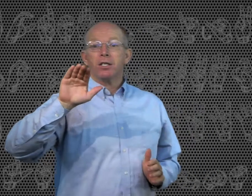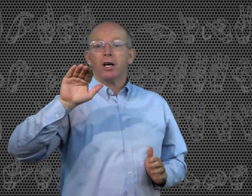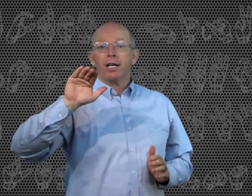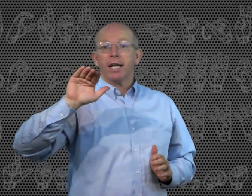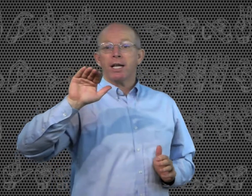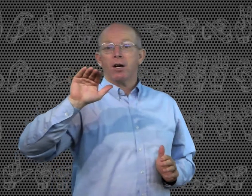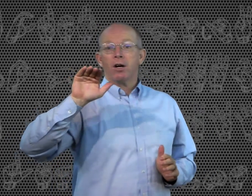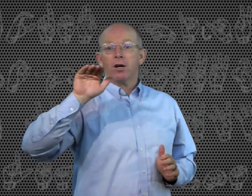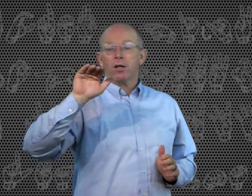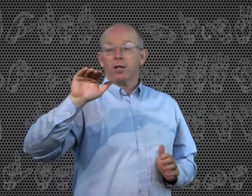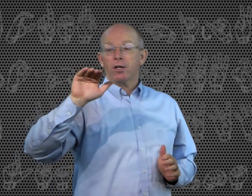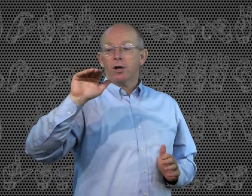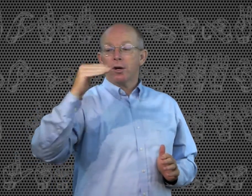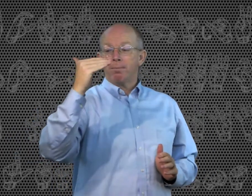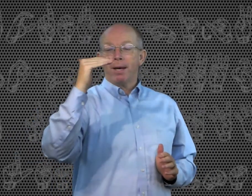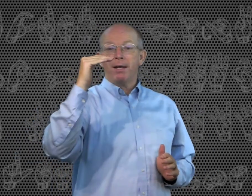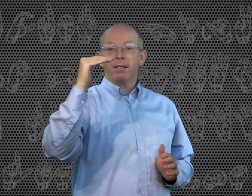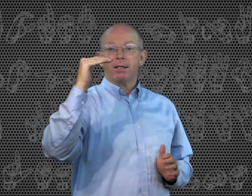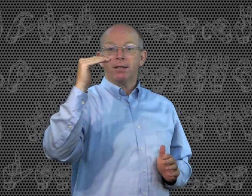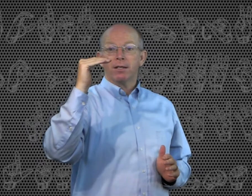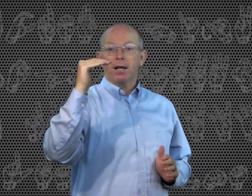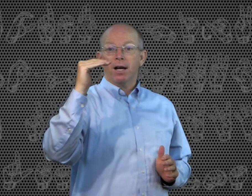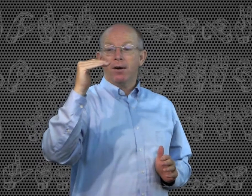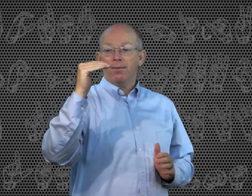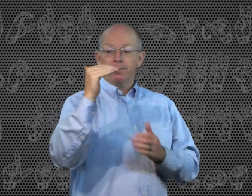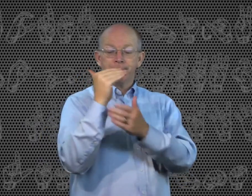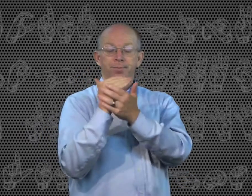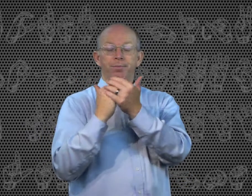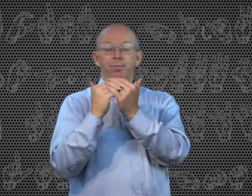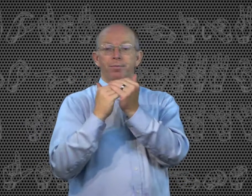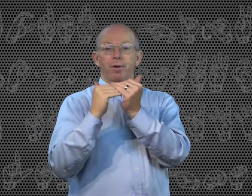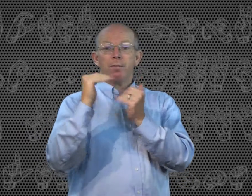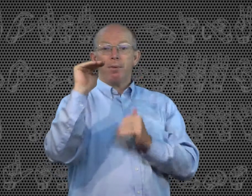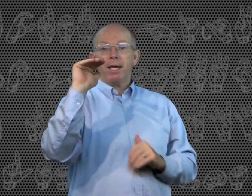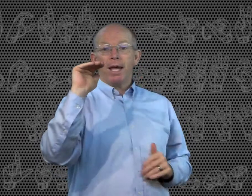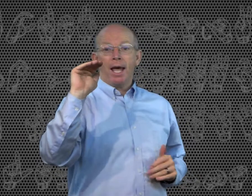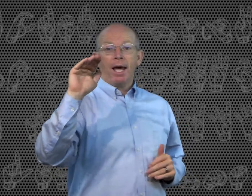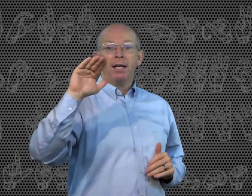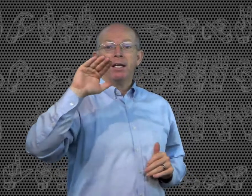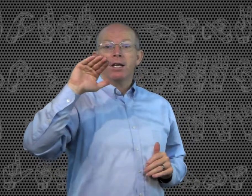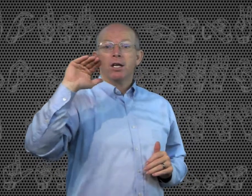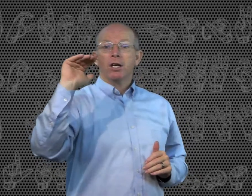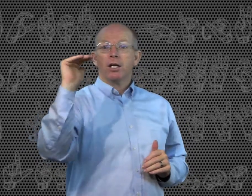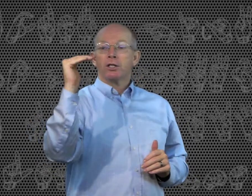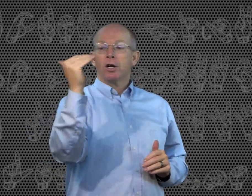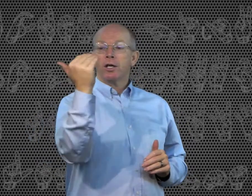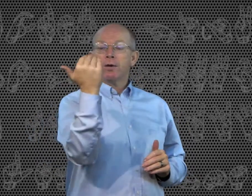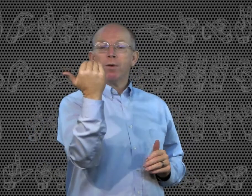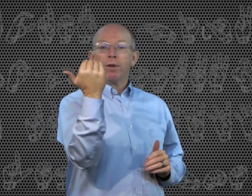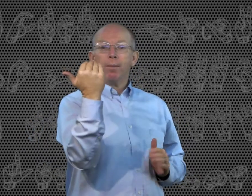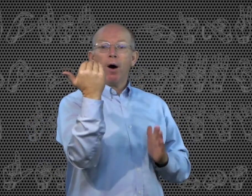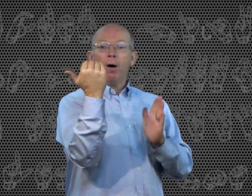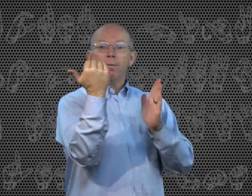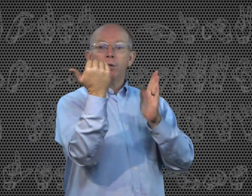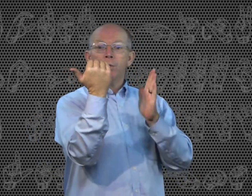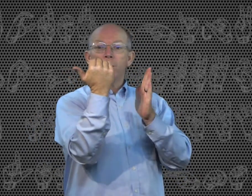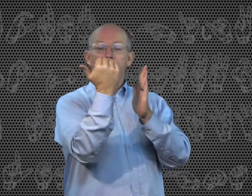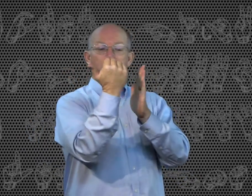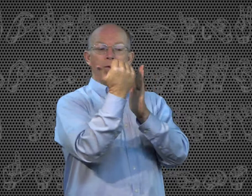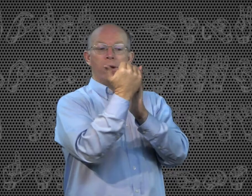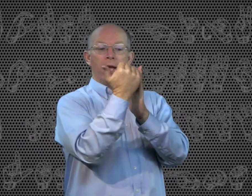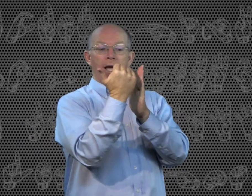You take your bent B-hand and turn it with the palm toward you